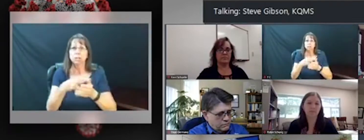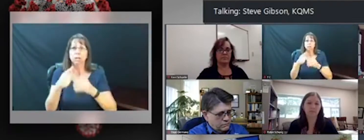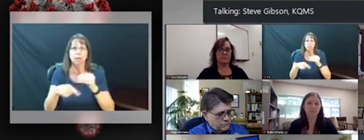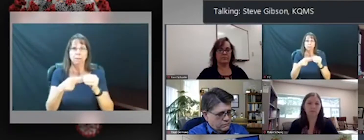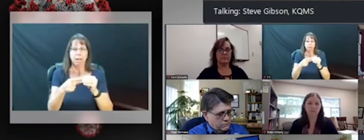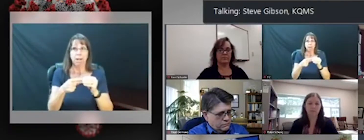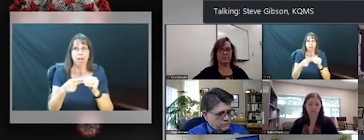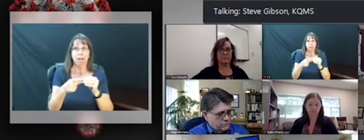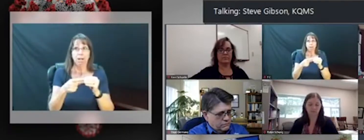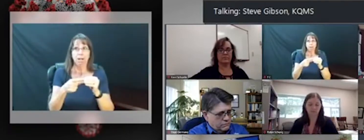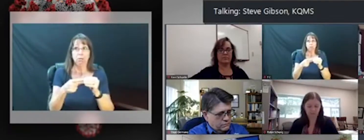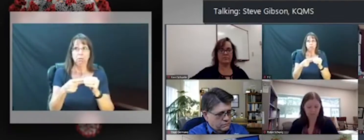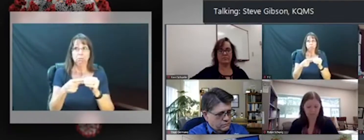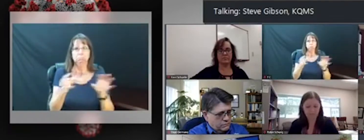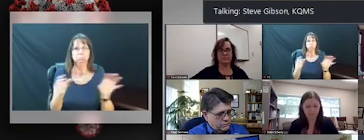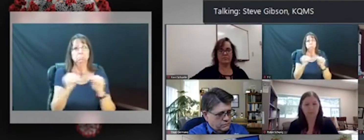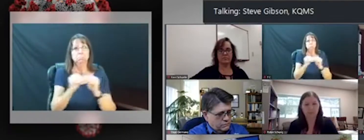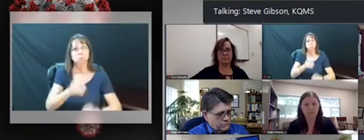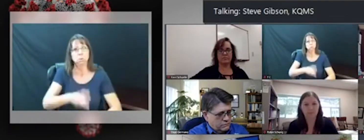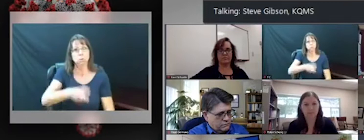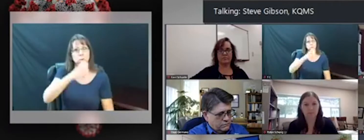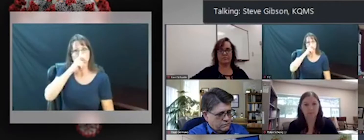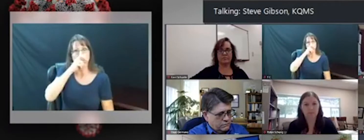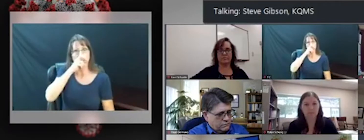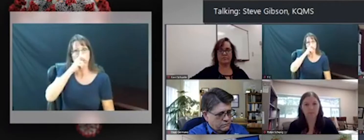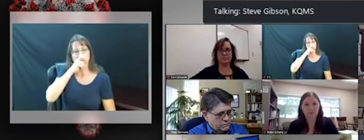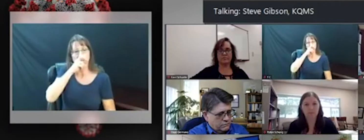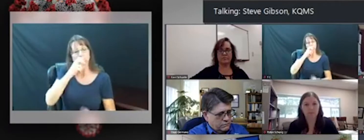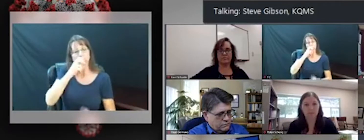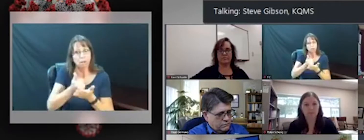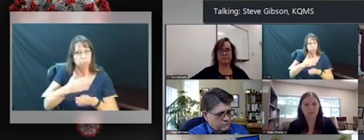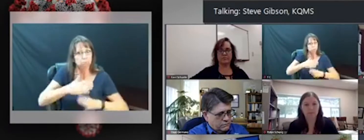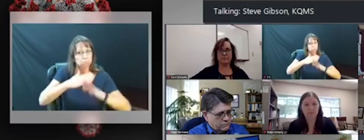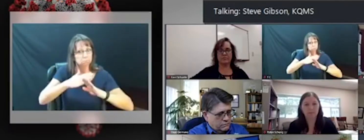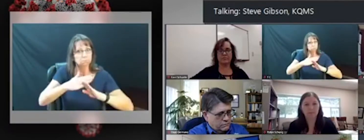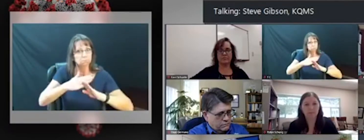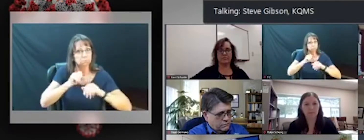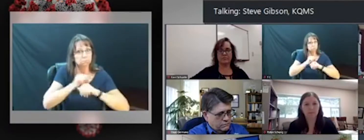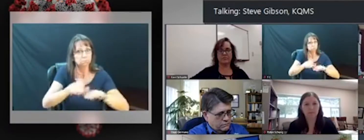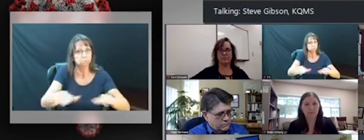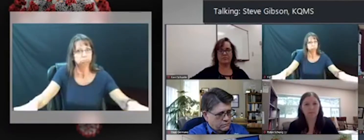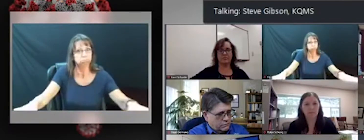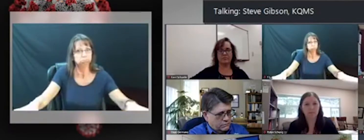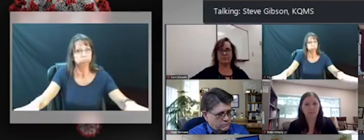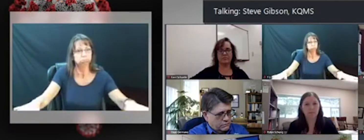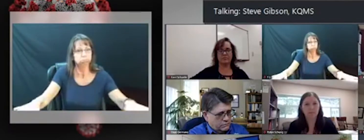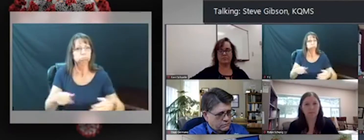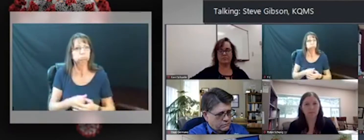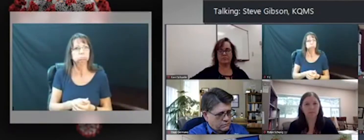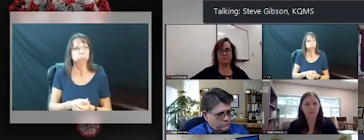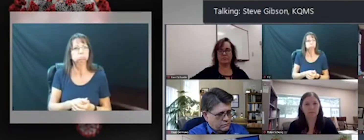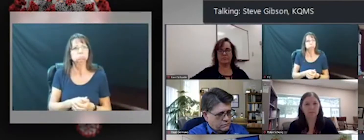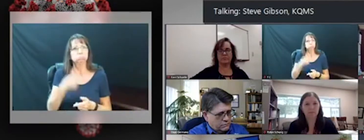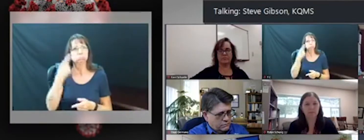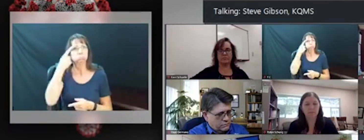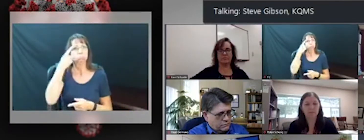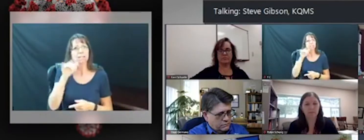preventing new outbreaks at those facilities? That being such a medically vulnerable population,